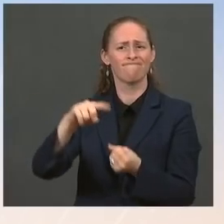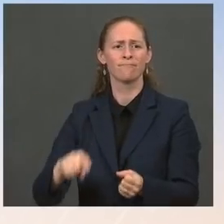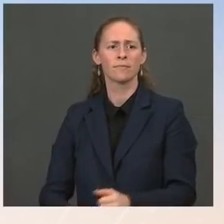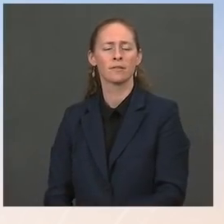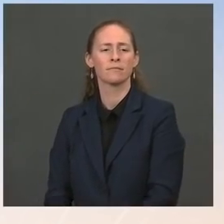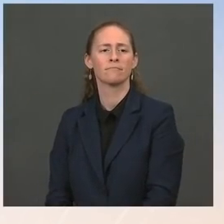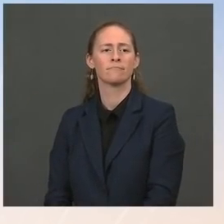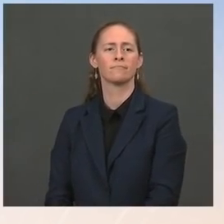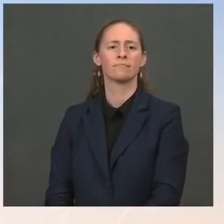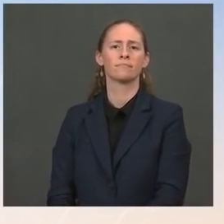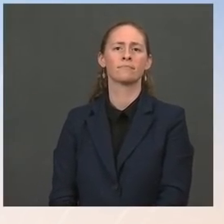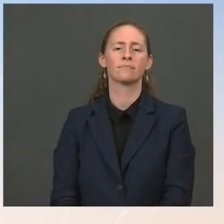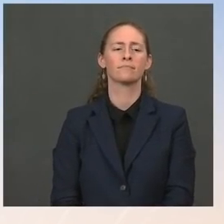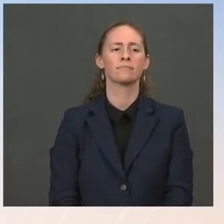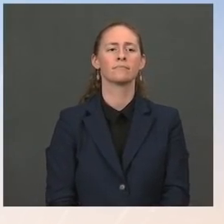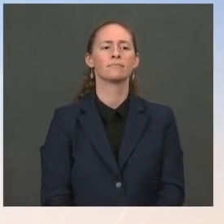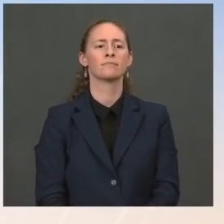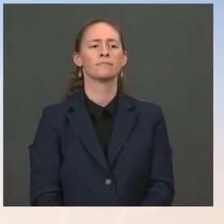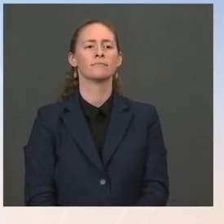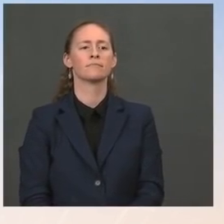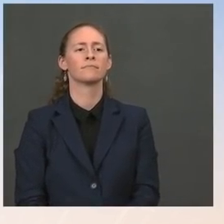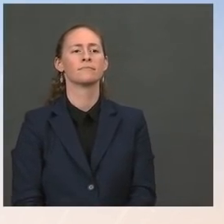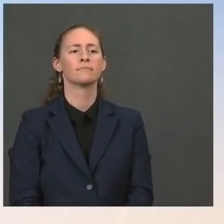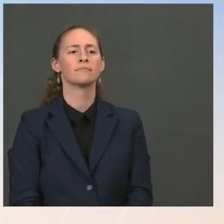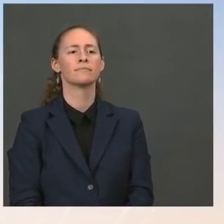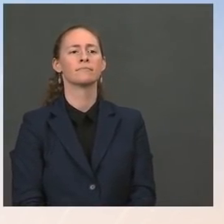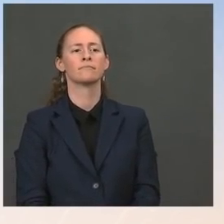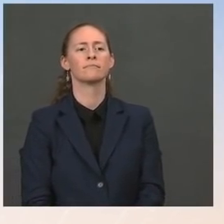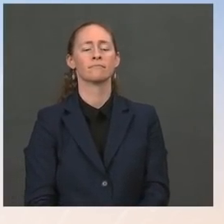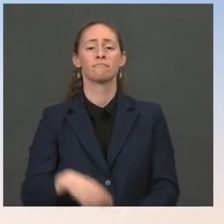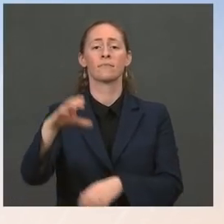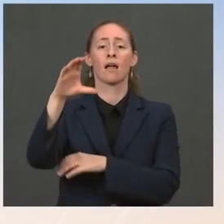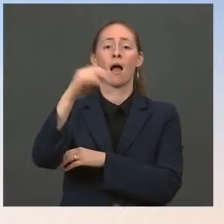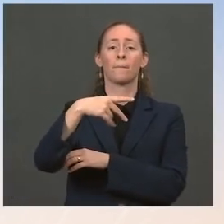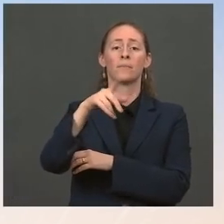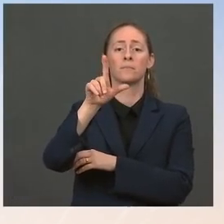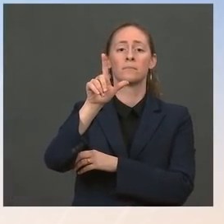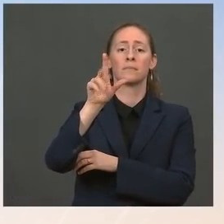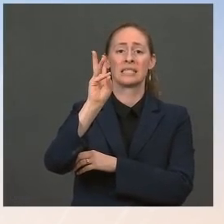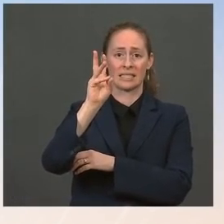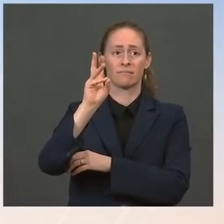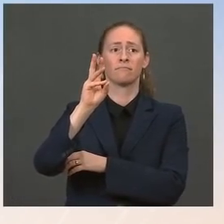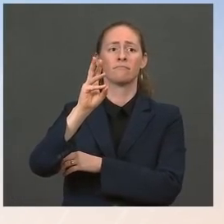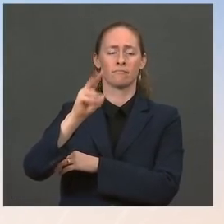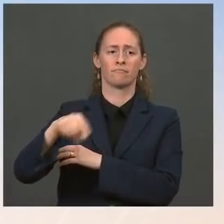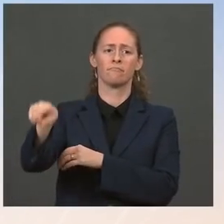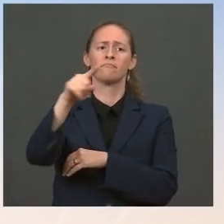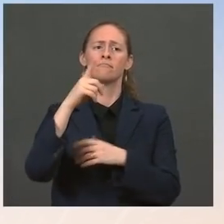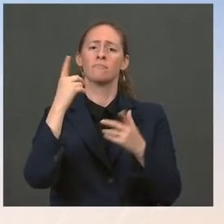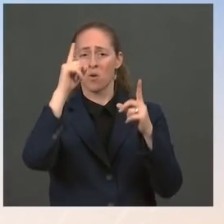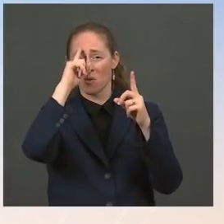I mean, I think what COP26 is about is to continue the conversation on the international stage,